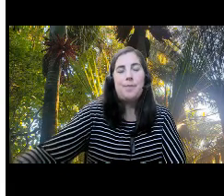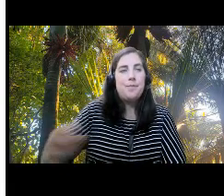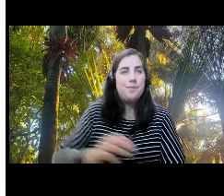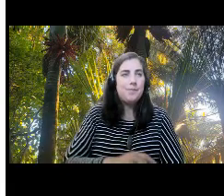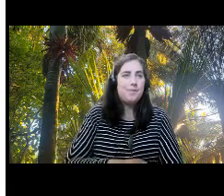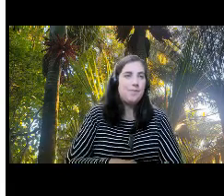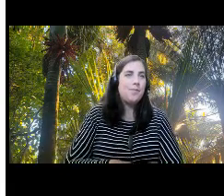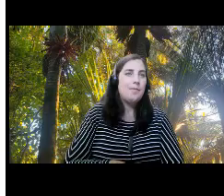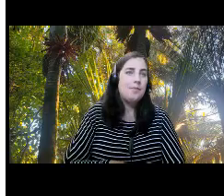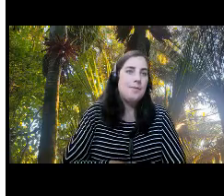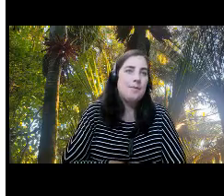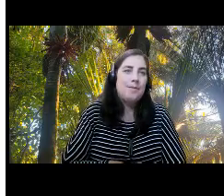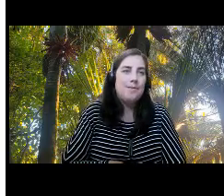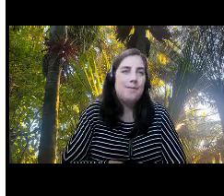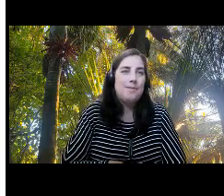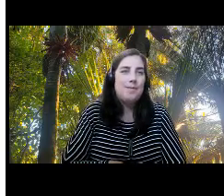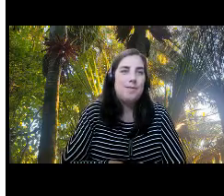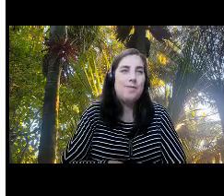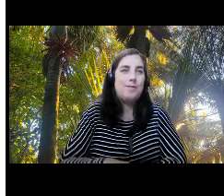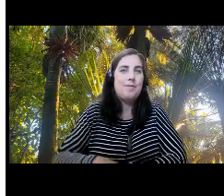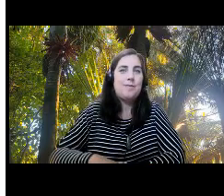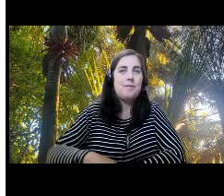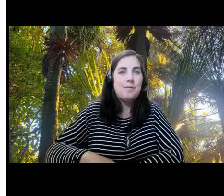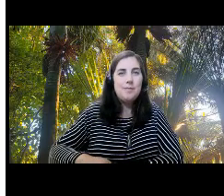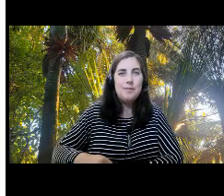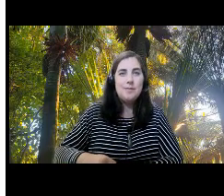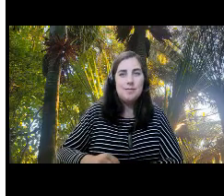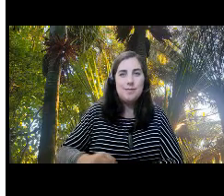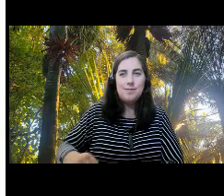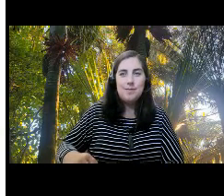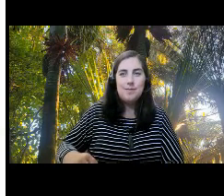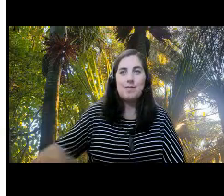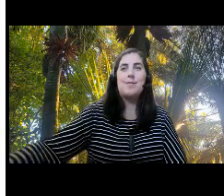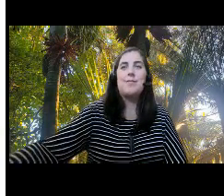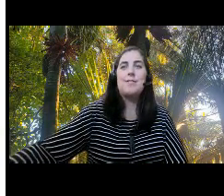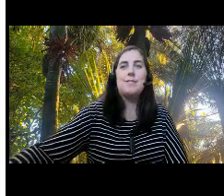I am not familiar with him personally, but I will look him up.